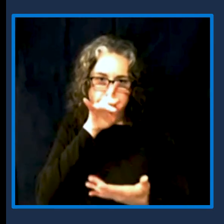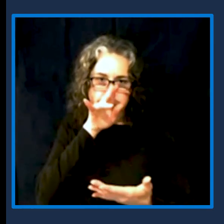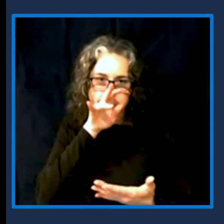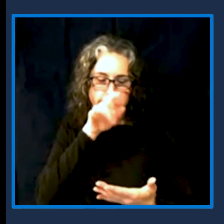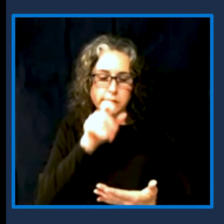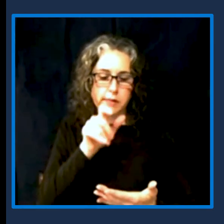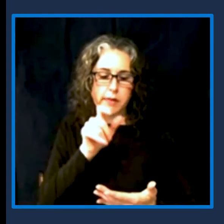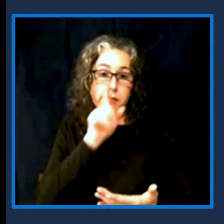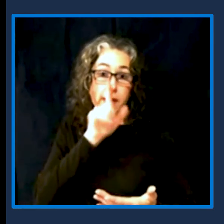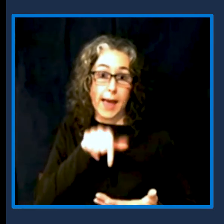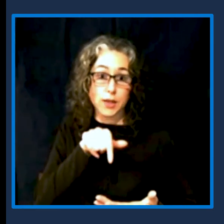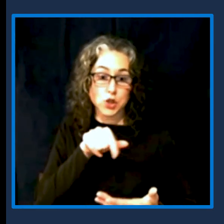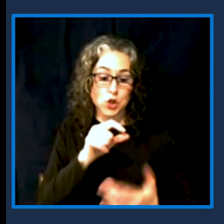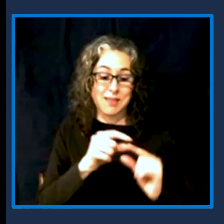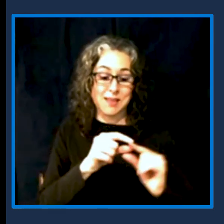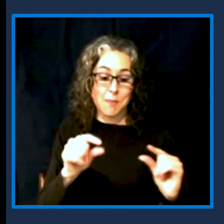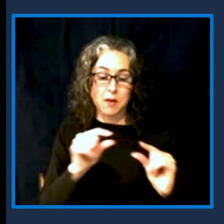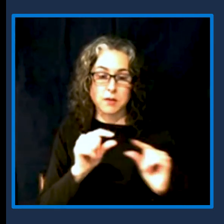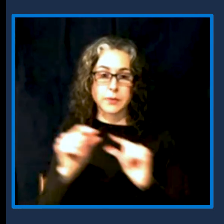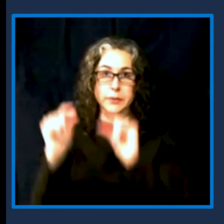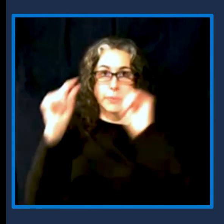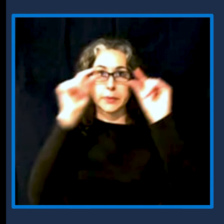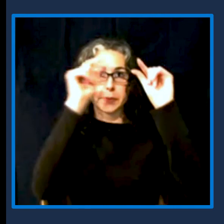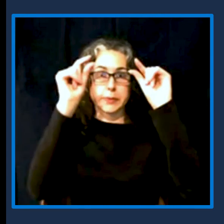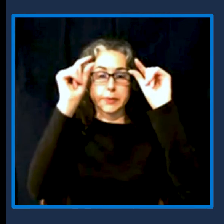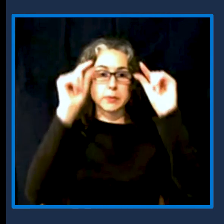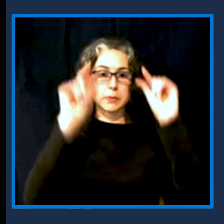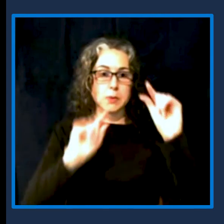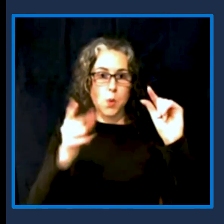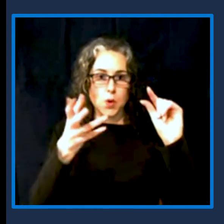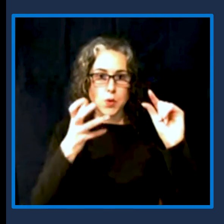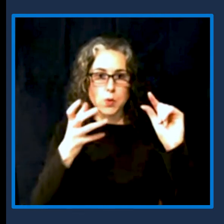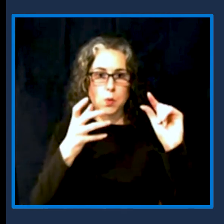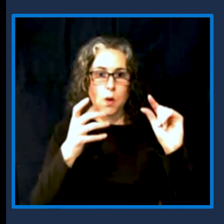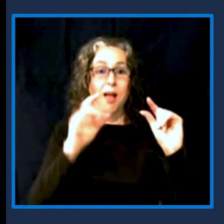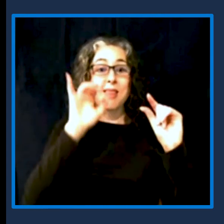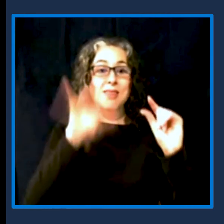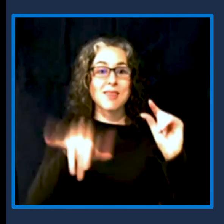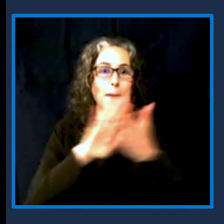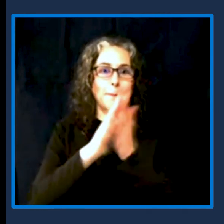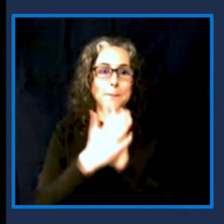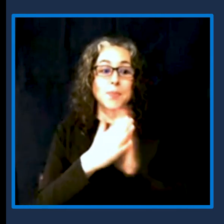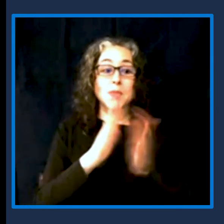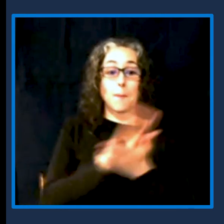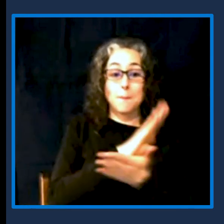can move that text box to the appropriate place on the worksheet which just became a photograph